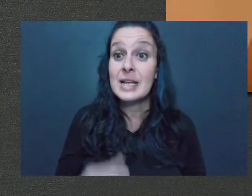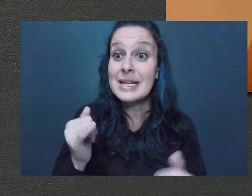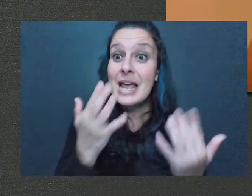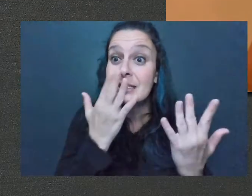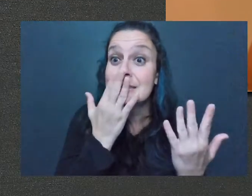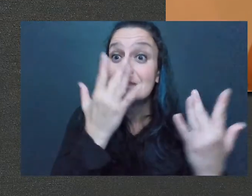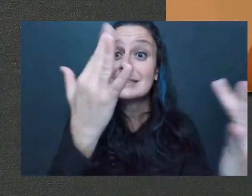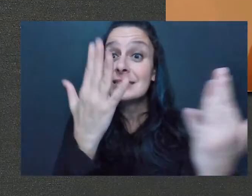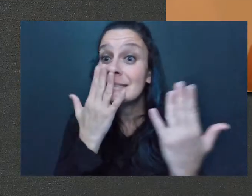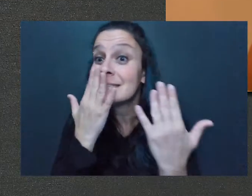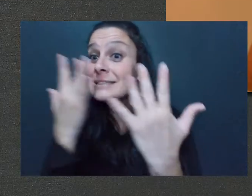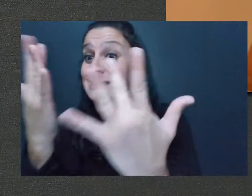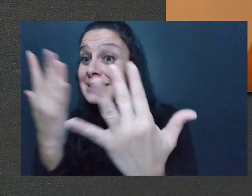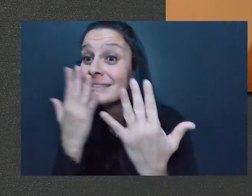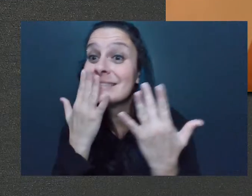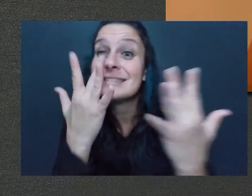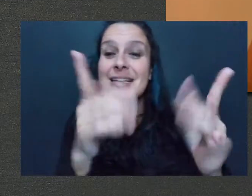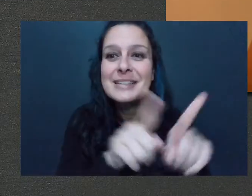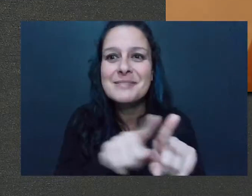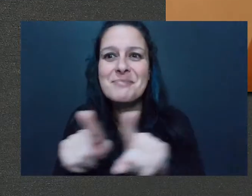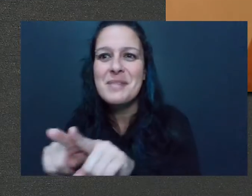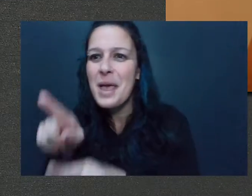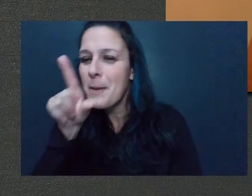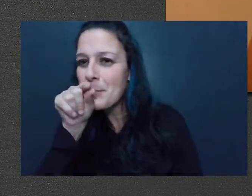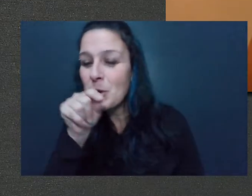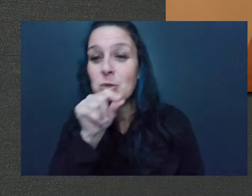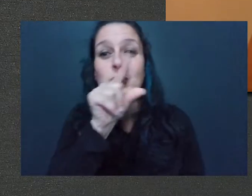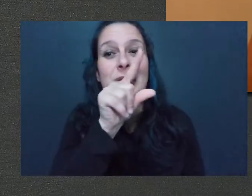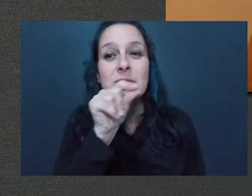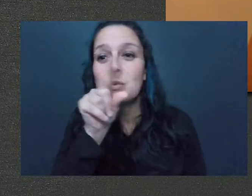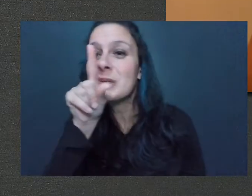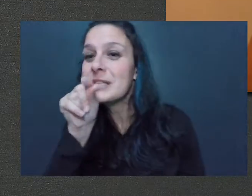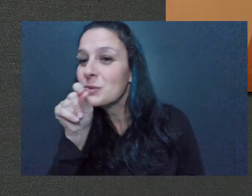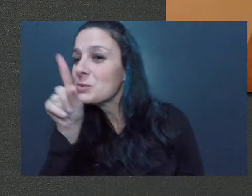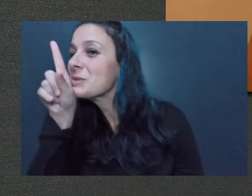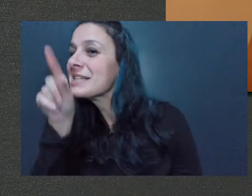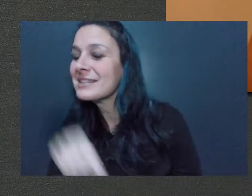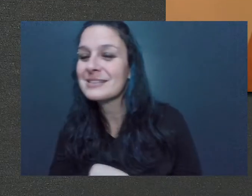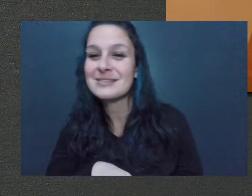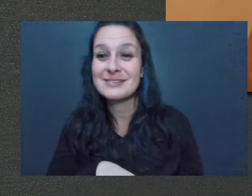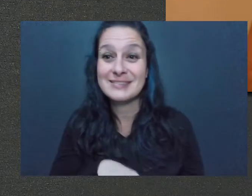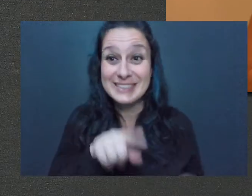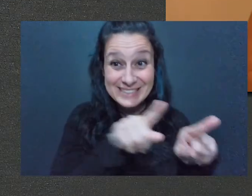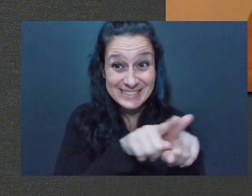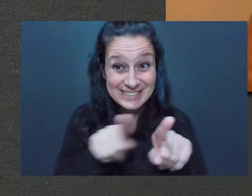Sing a song like a bird Tweet, tweet, tweet